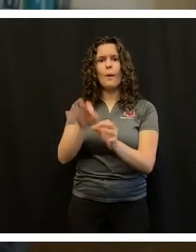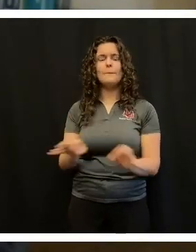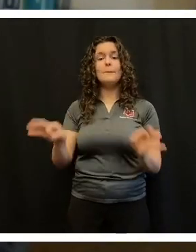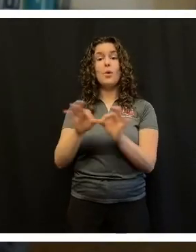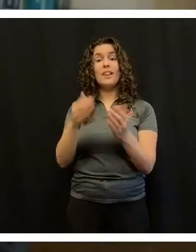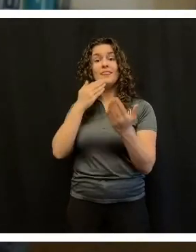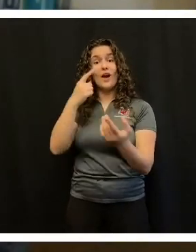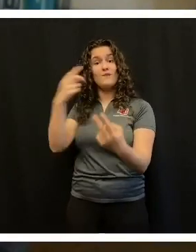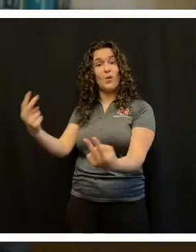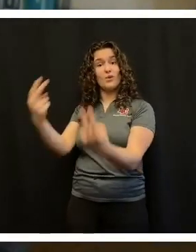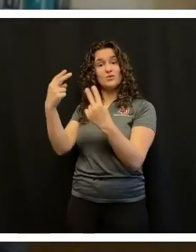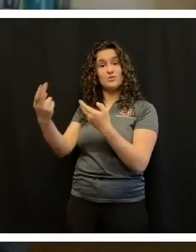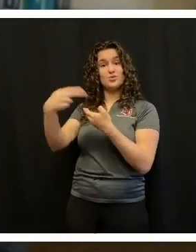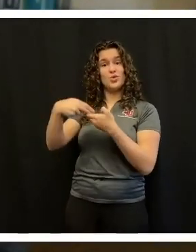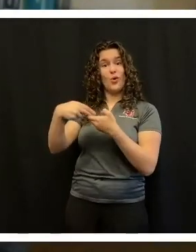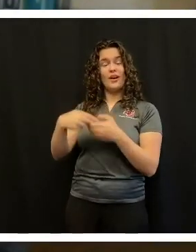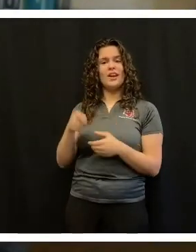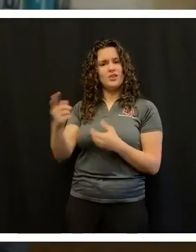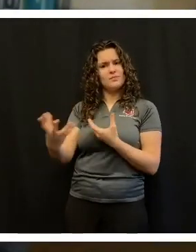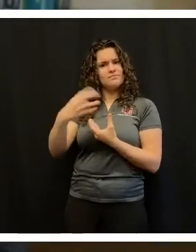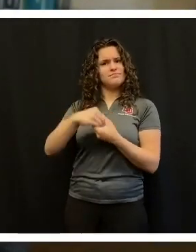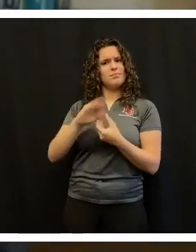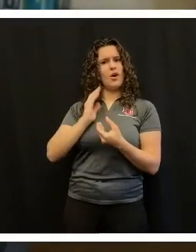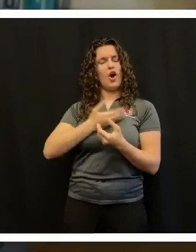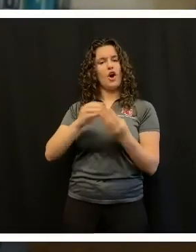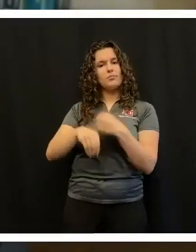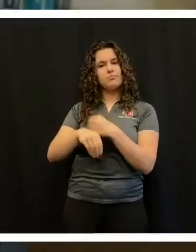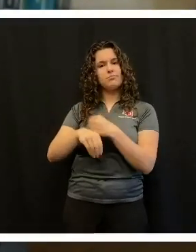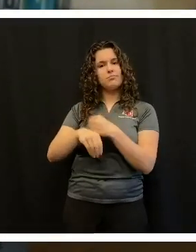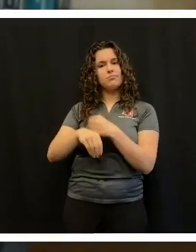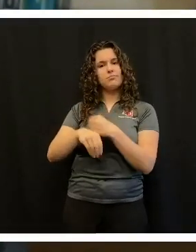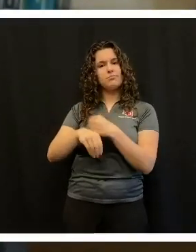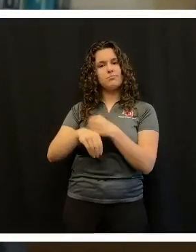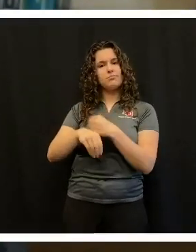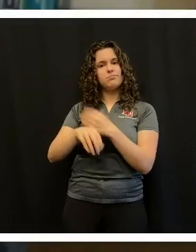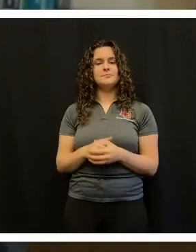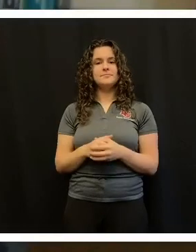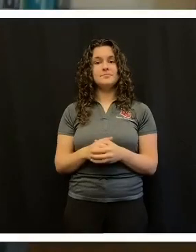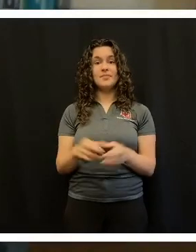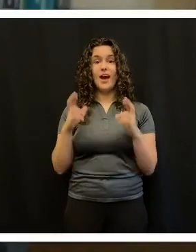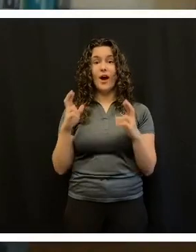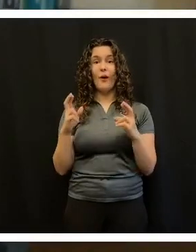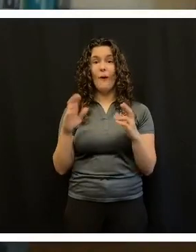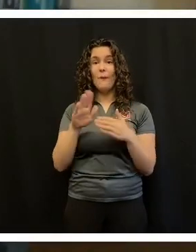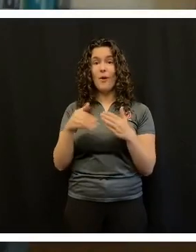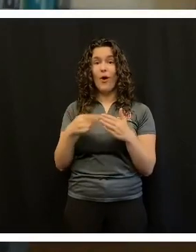and being a part of our digital gatherings. I hope all of you stay well, and I hope that you enjoy the video